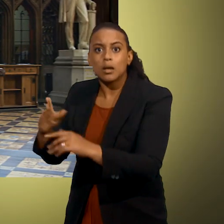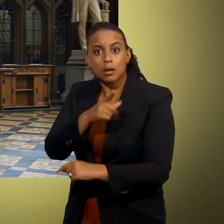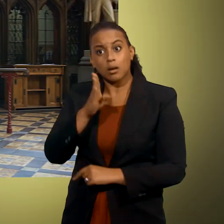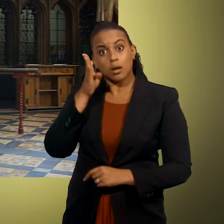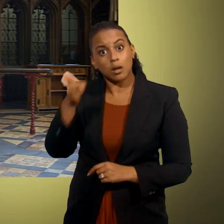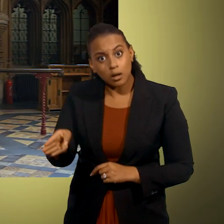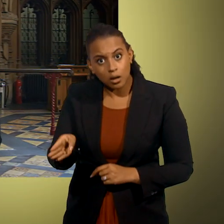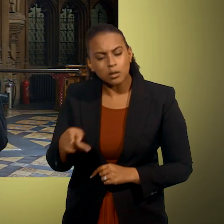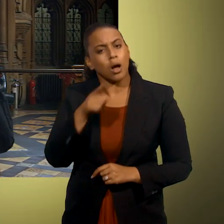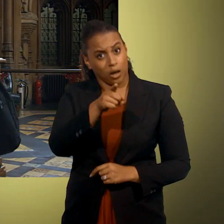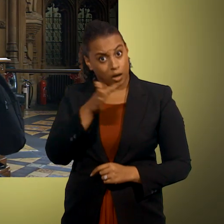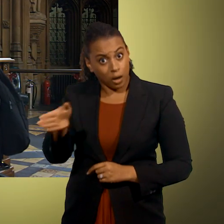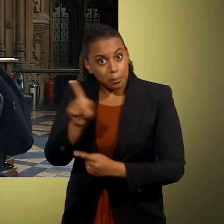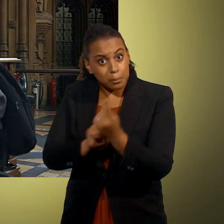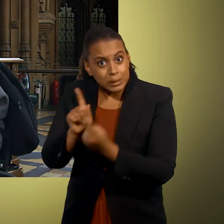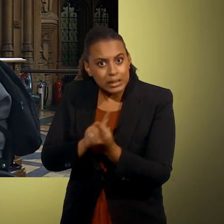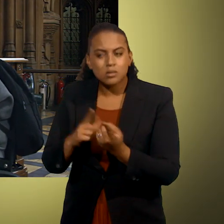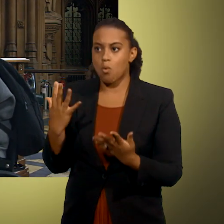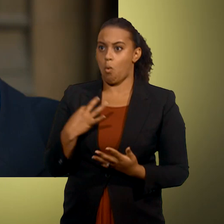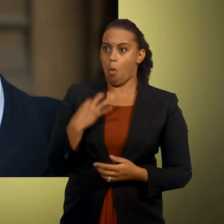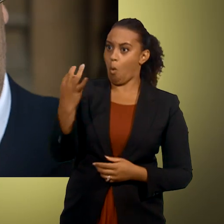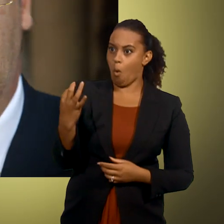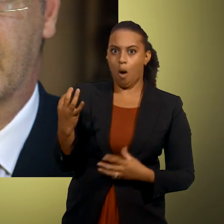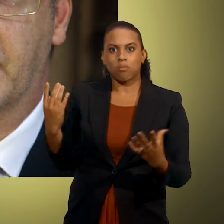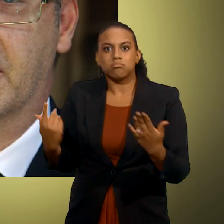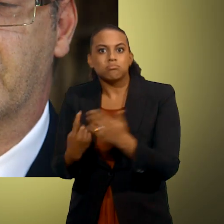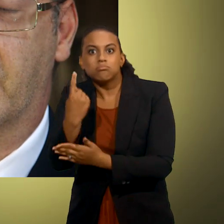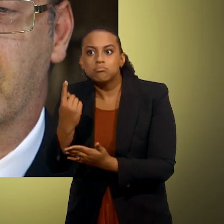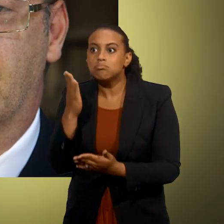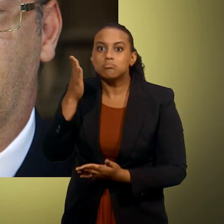If you are attending a meeting or function by invitation, then you will need to contact